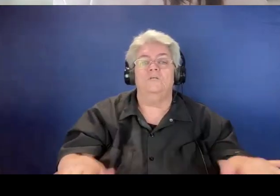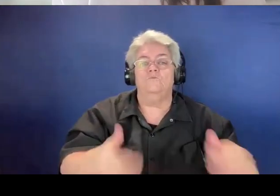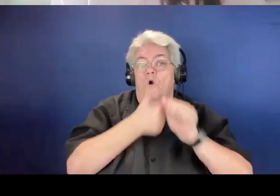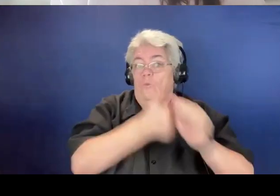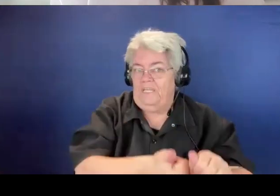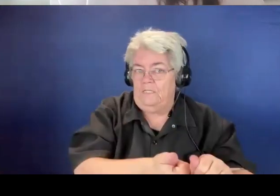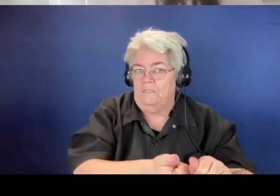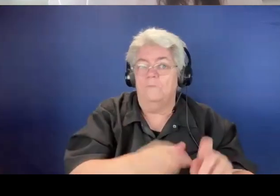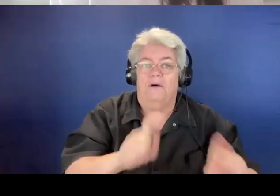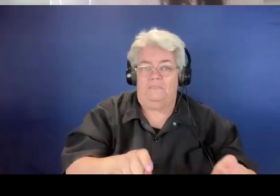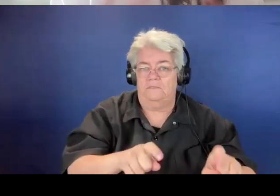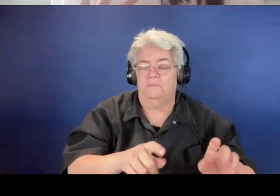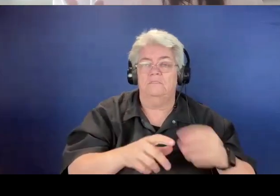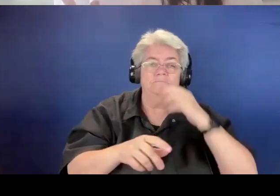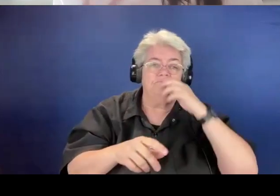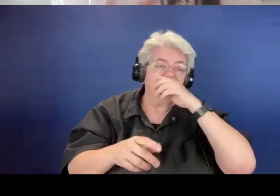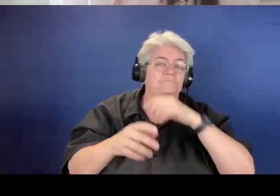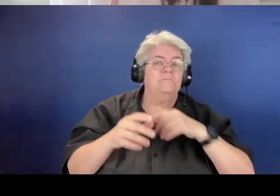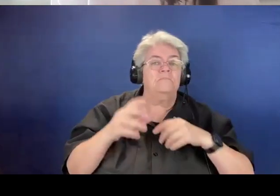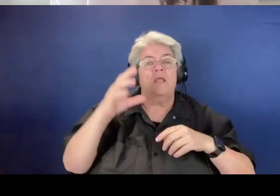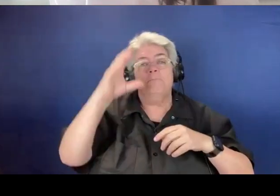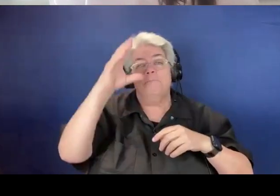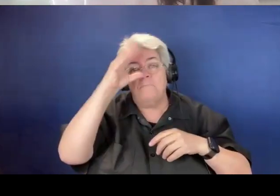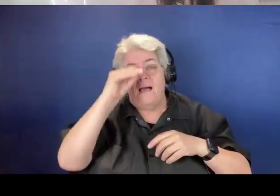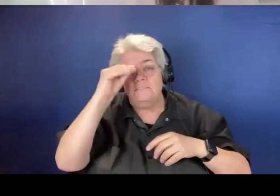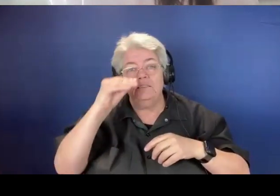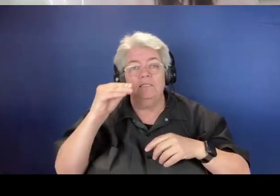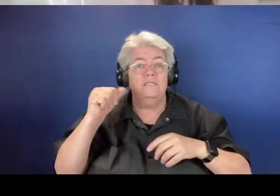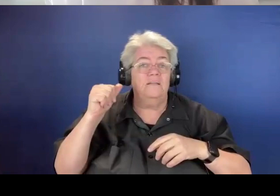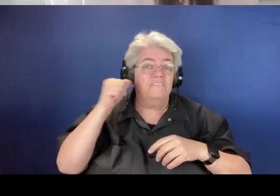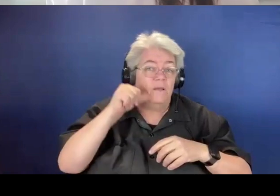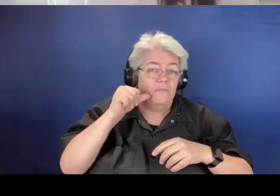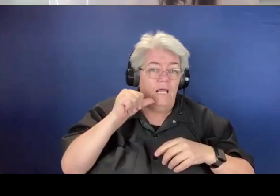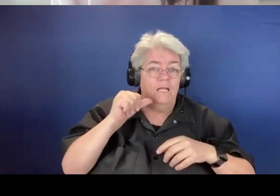Masculine and feminine cultures can impact an individual's perceptions of